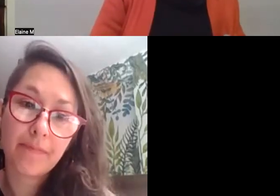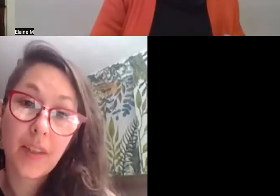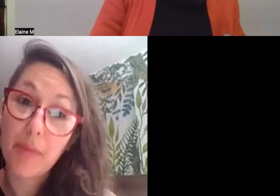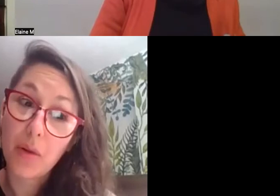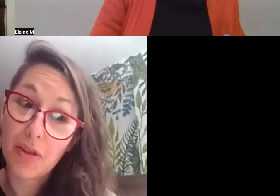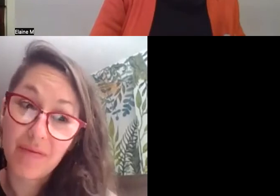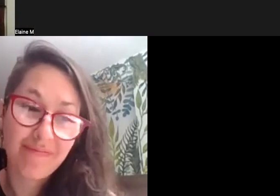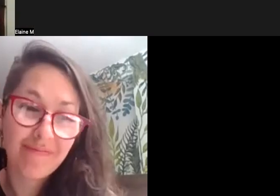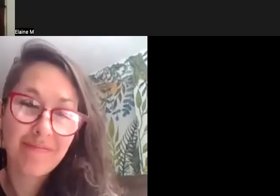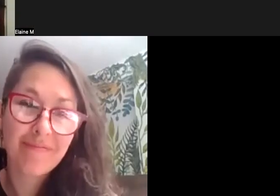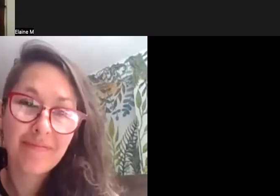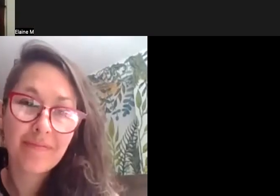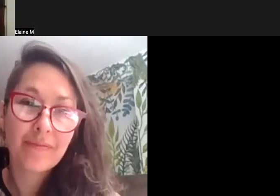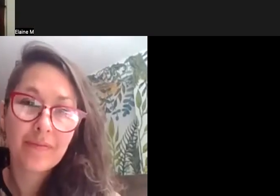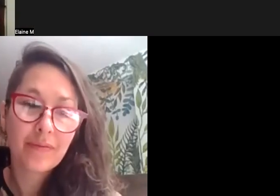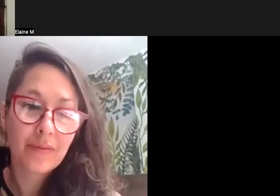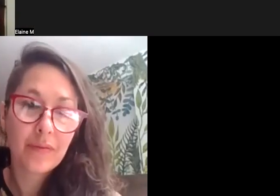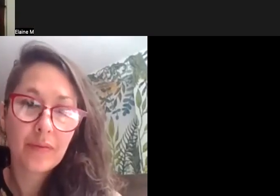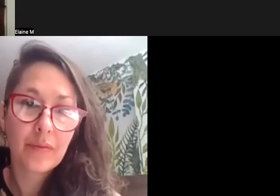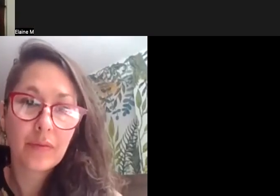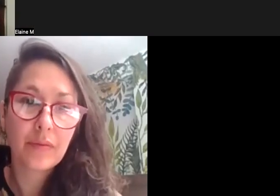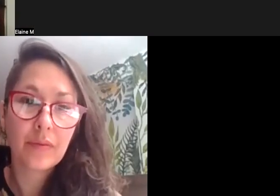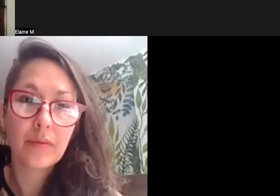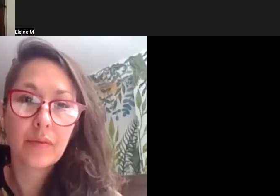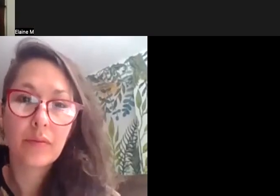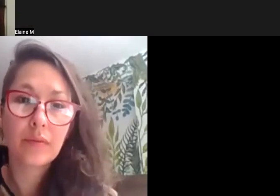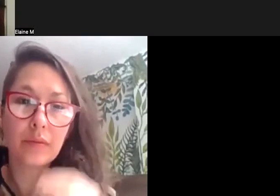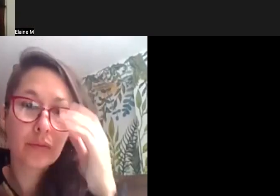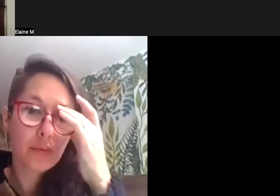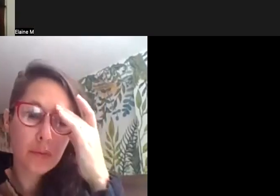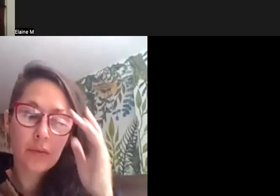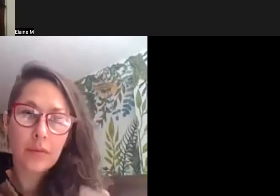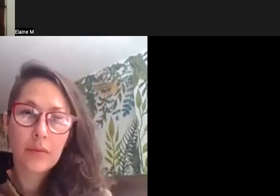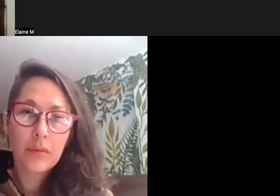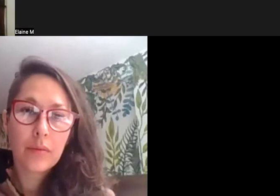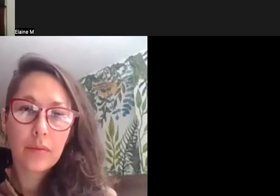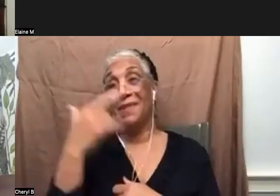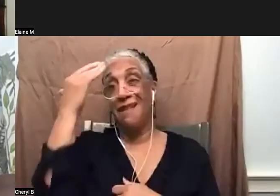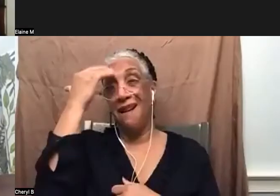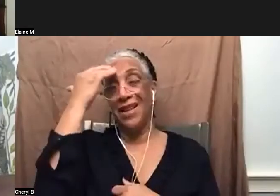To the best of my knowledge no.